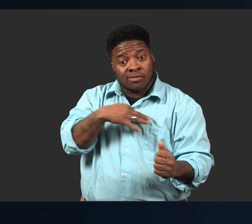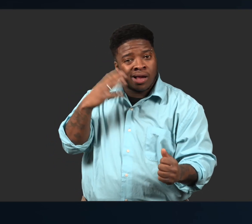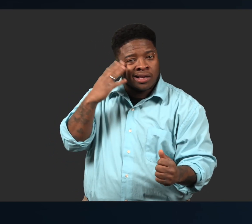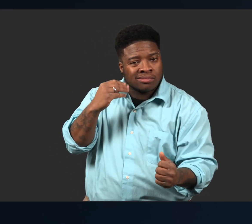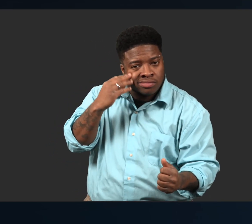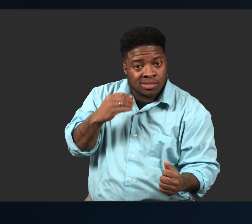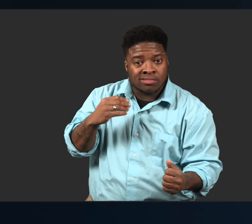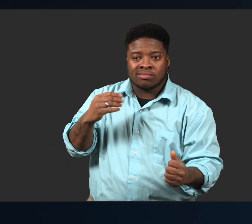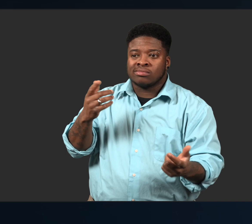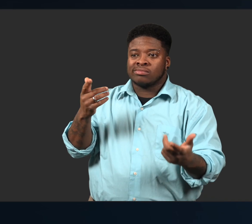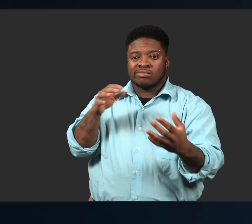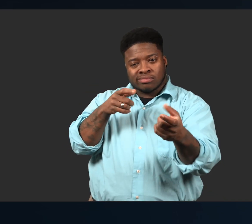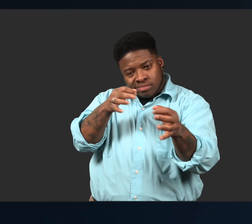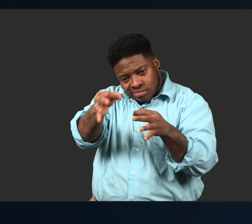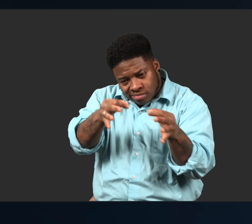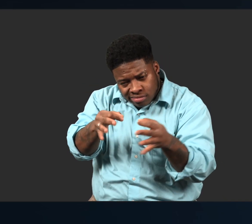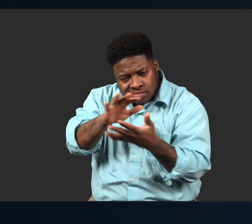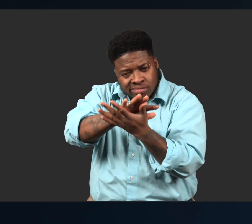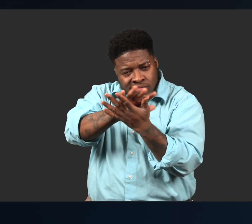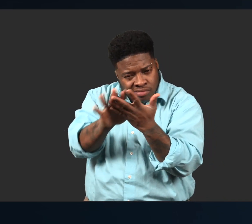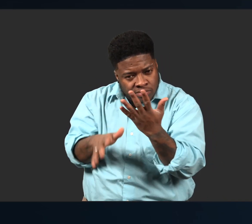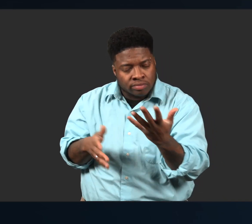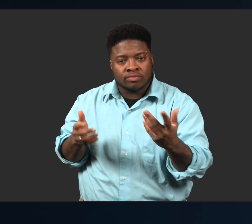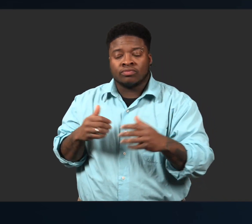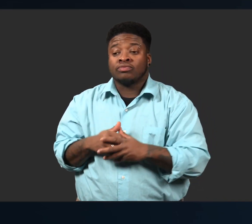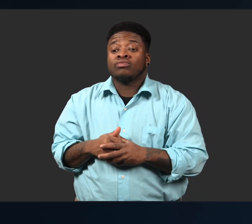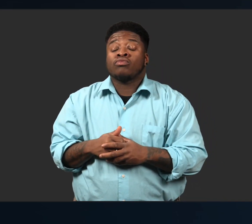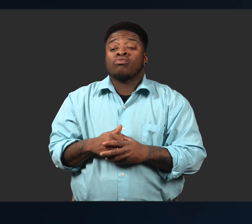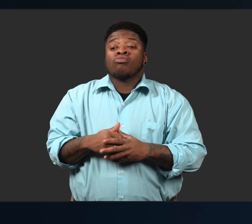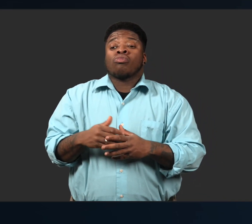who will orient the inpatient to the program.